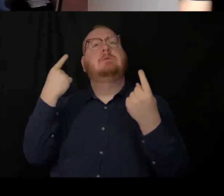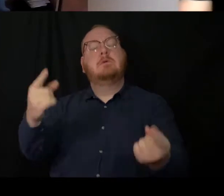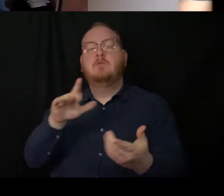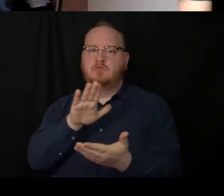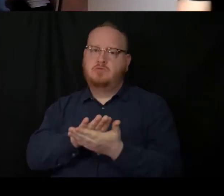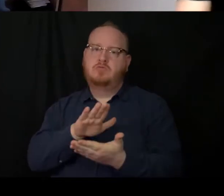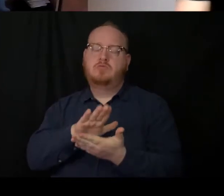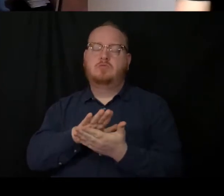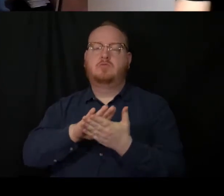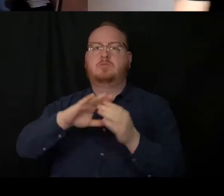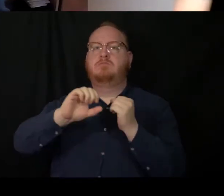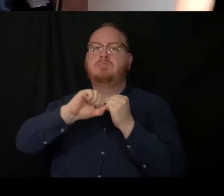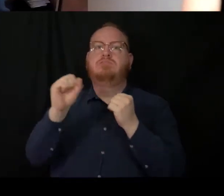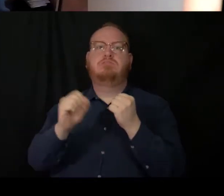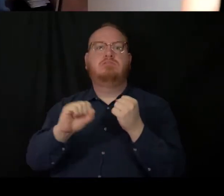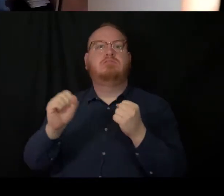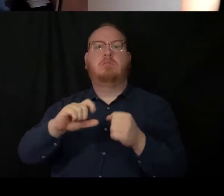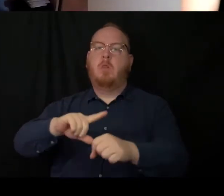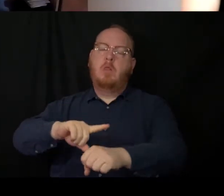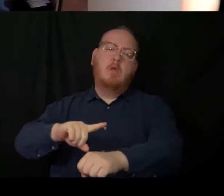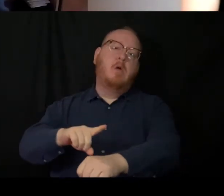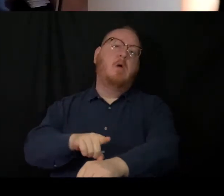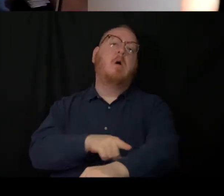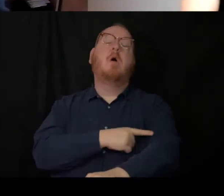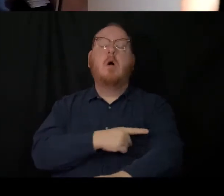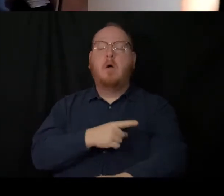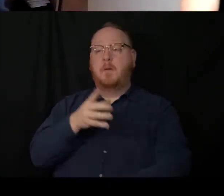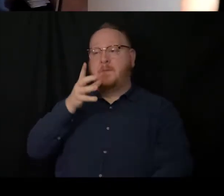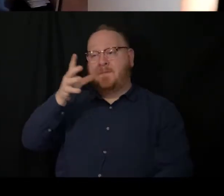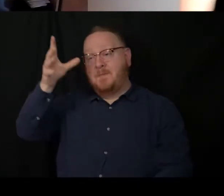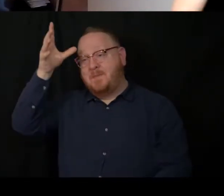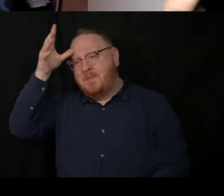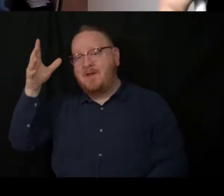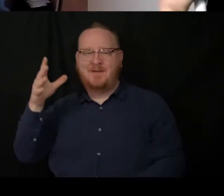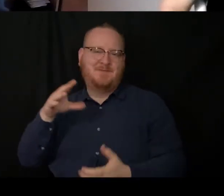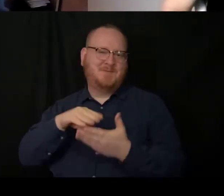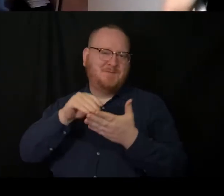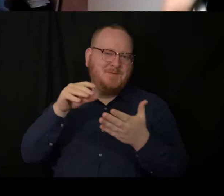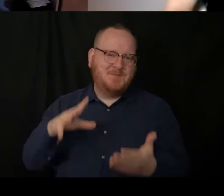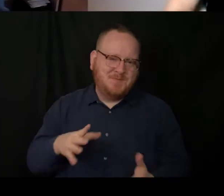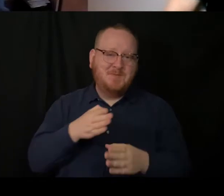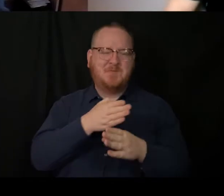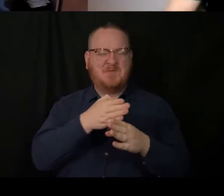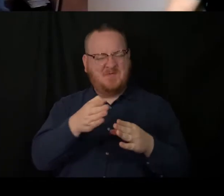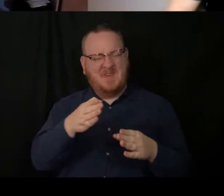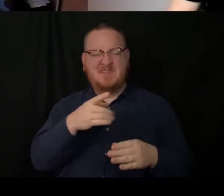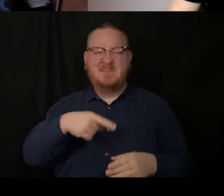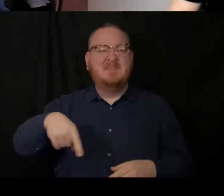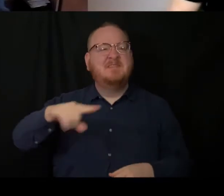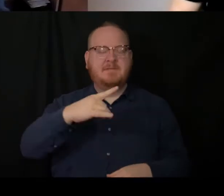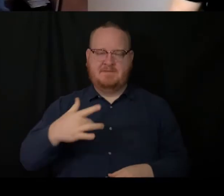professionals that work with them. So we are now to a point where I believe a lot of parents